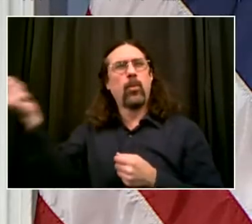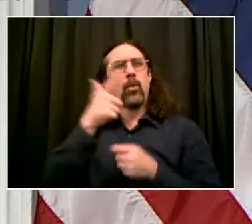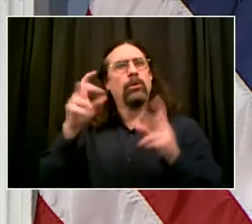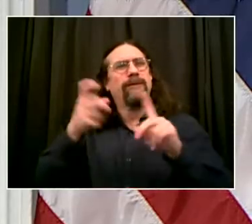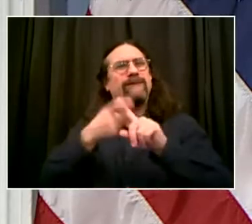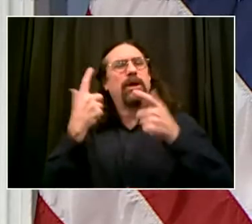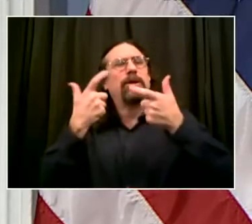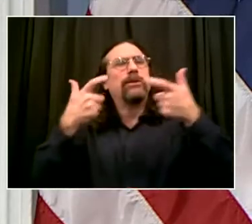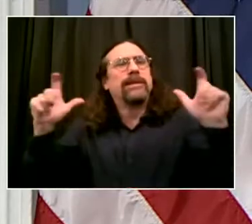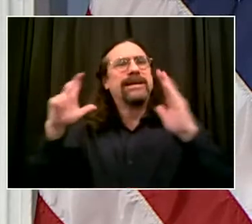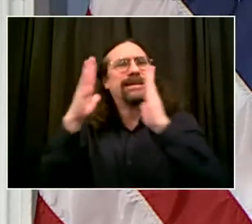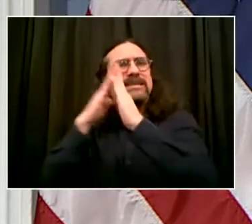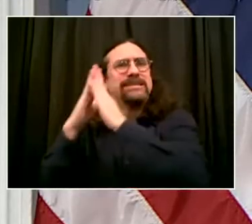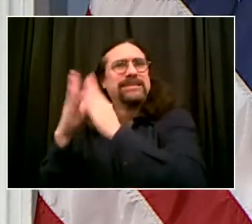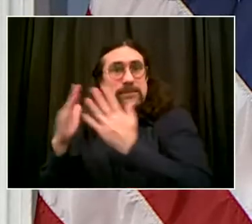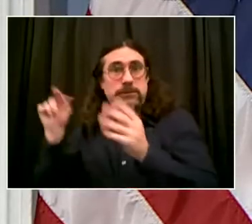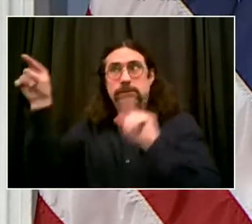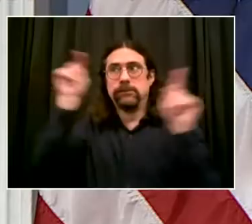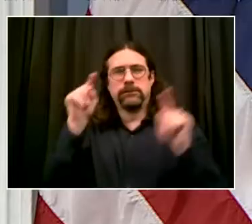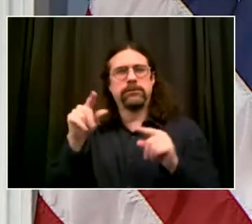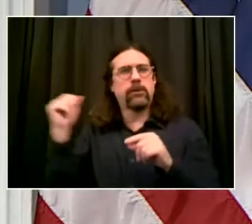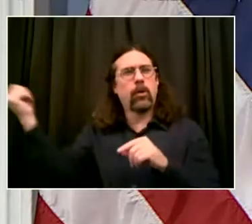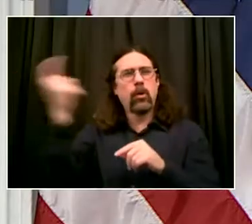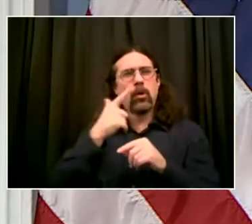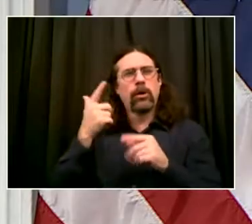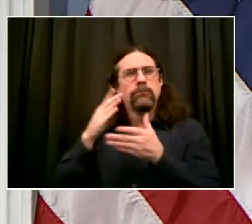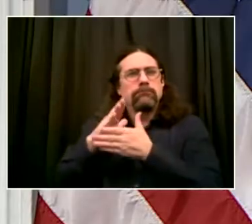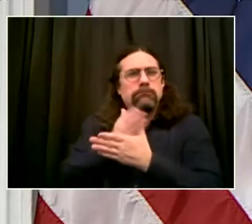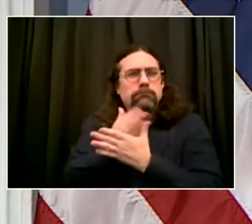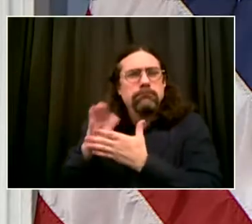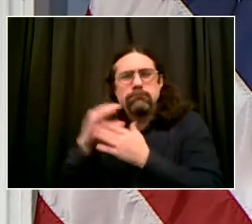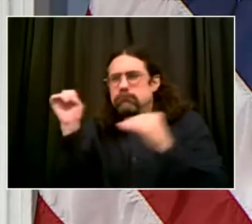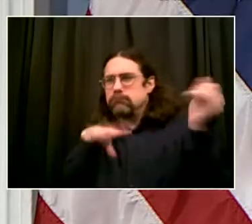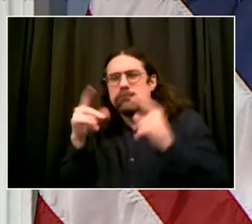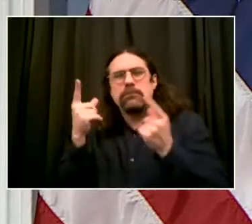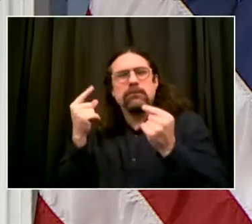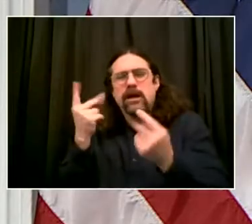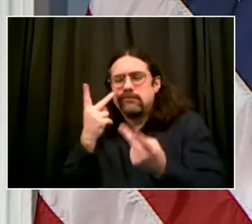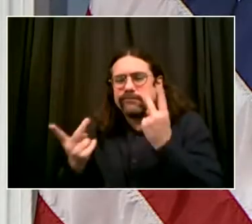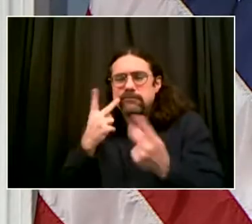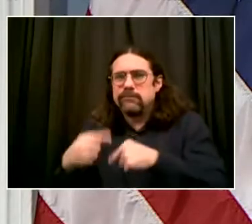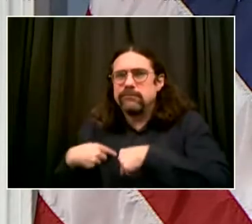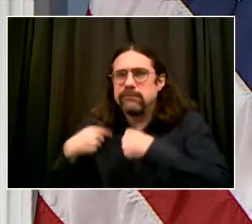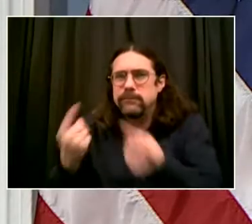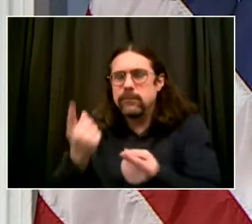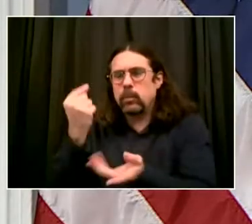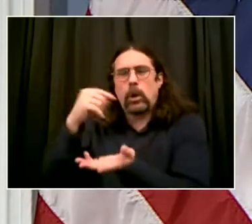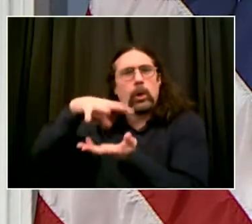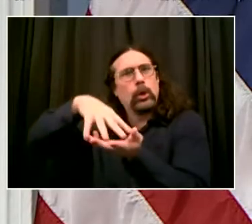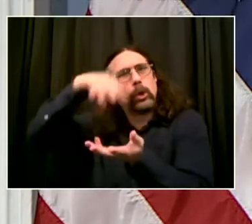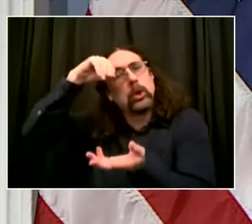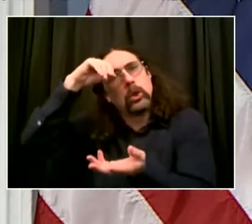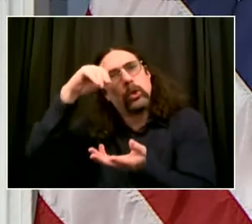THIS IS REALLY A COLLABORATIVE APPROACH THAT URBAN SCHOOL SYSTEM M ELADADERS ACROSS THE COUNTRY, SHARING RESEARCH WHICH EACH OTHER